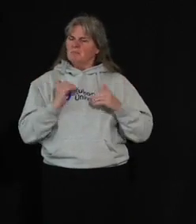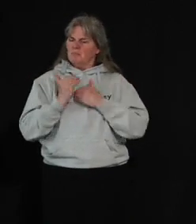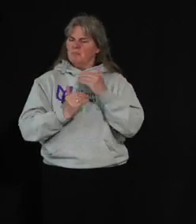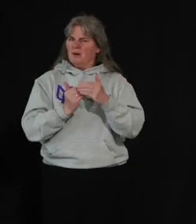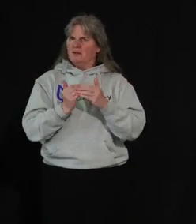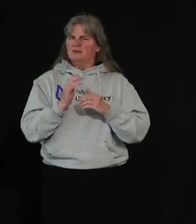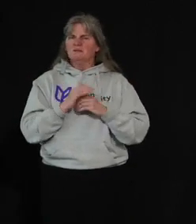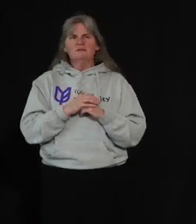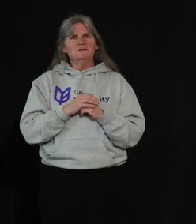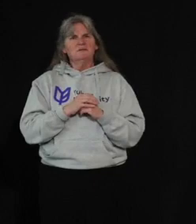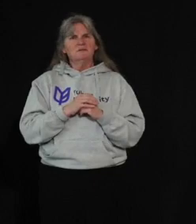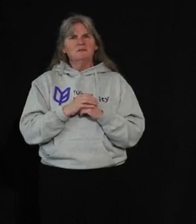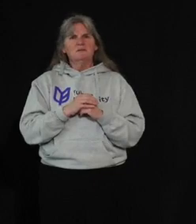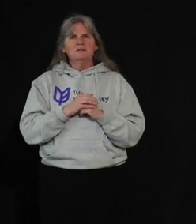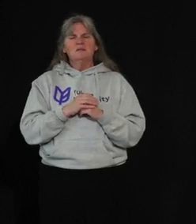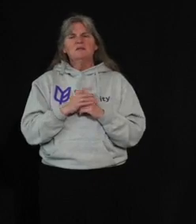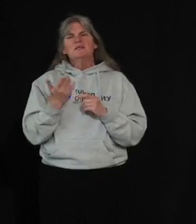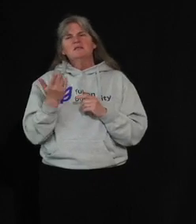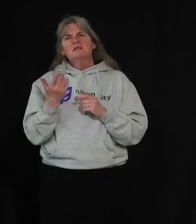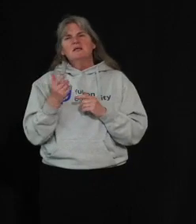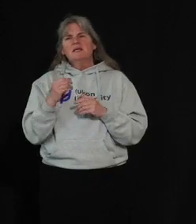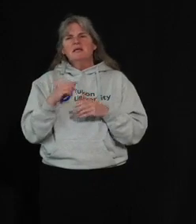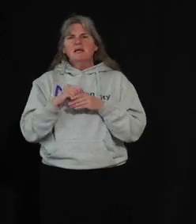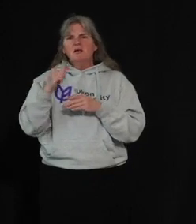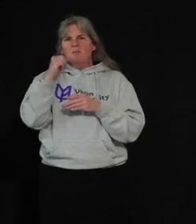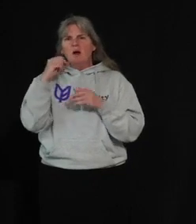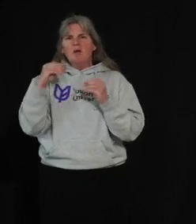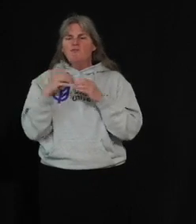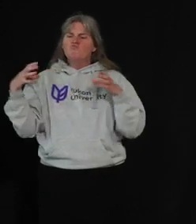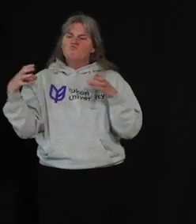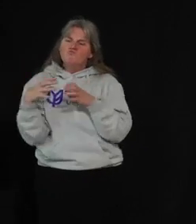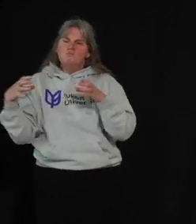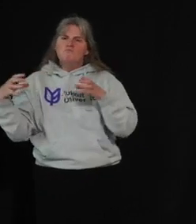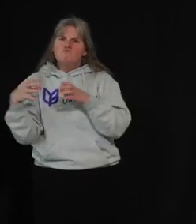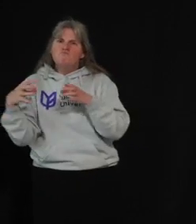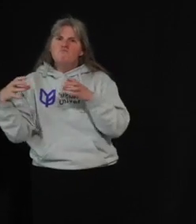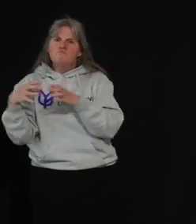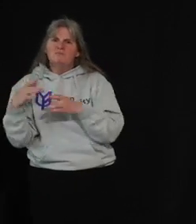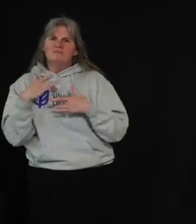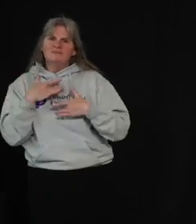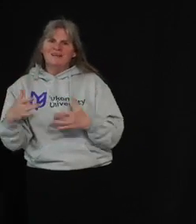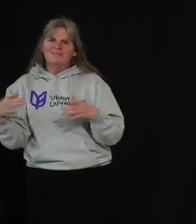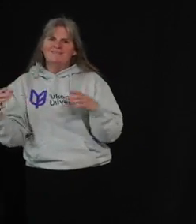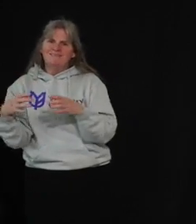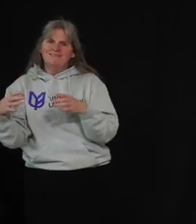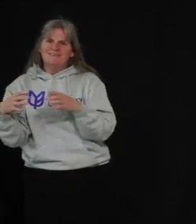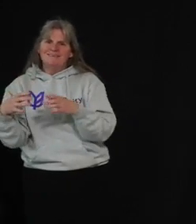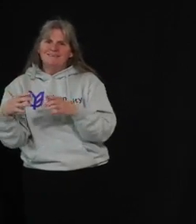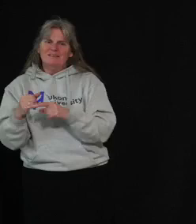There is more of a tendency to have a congregation of people within a bar, so we want to get